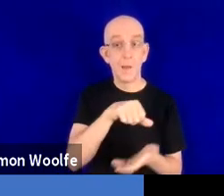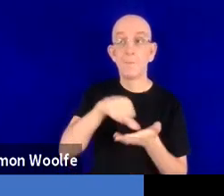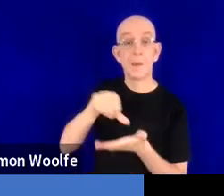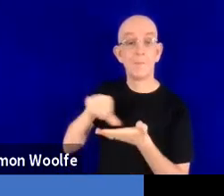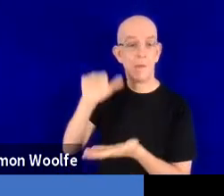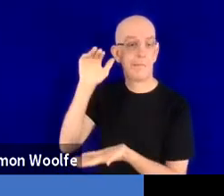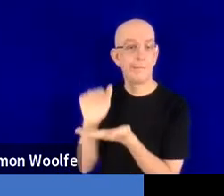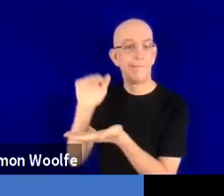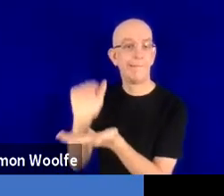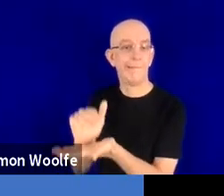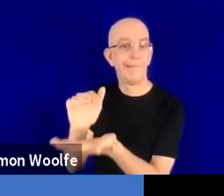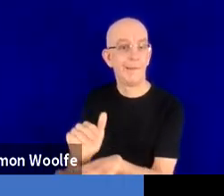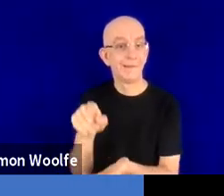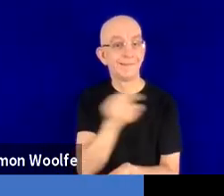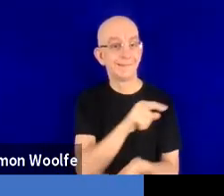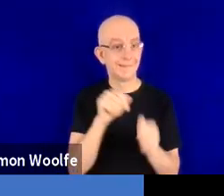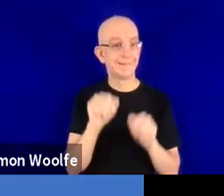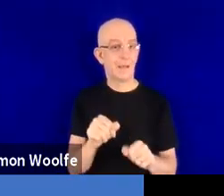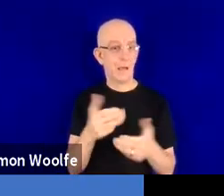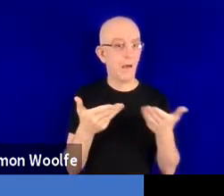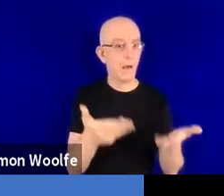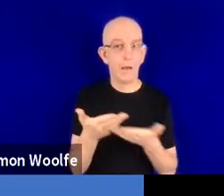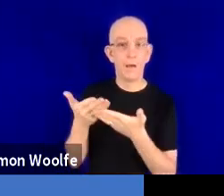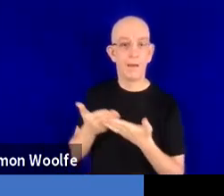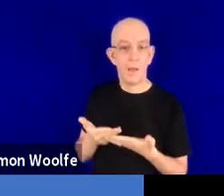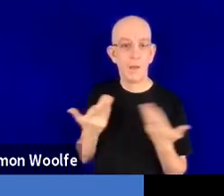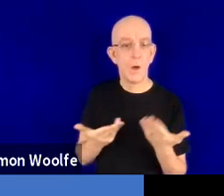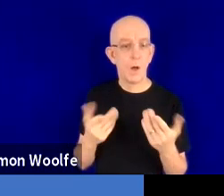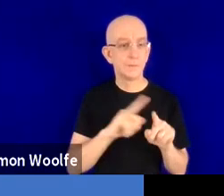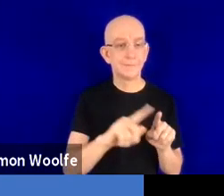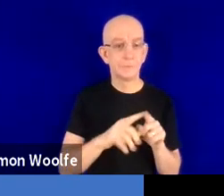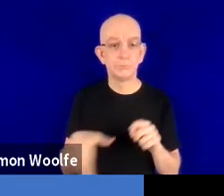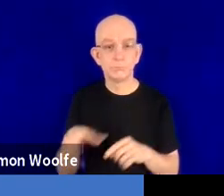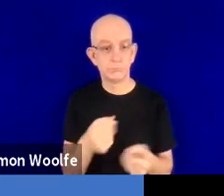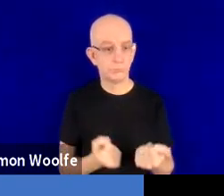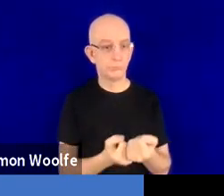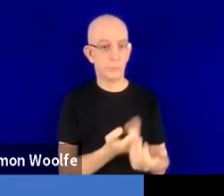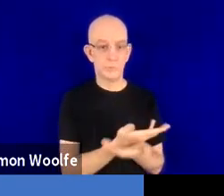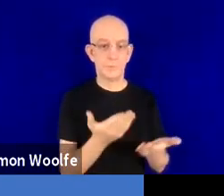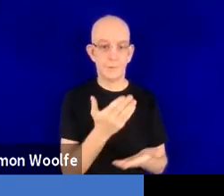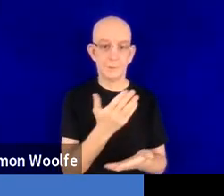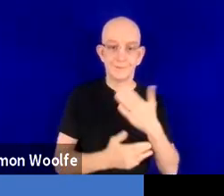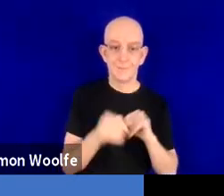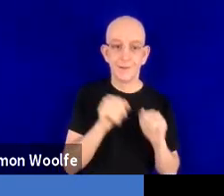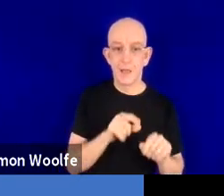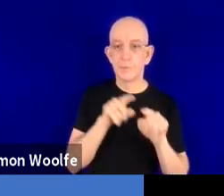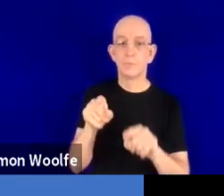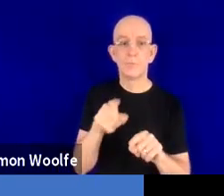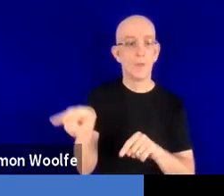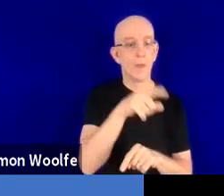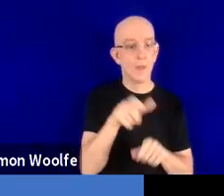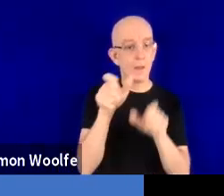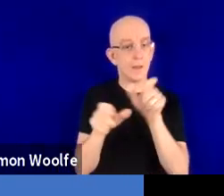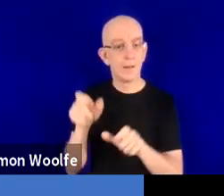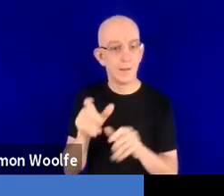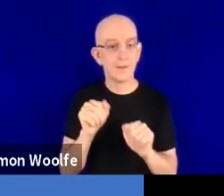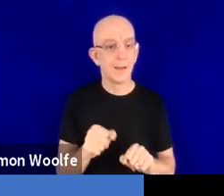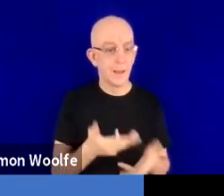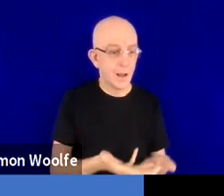And then the next layer down, which is clearly very important, is access to healthcare, universal health coverage